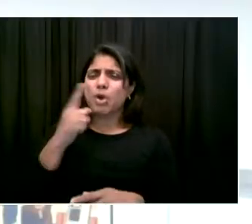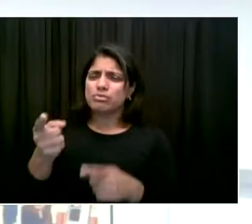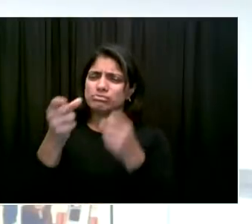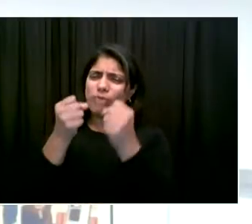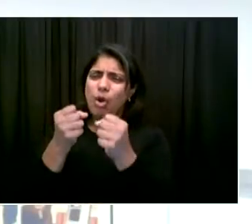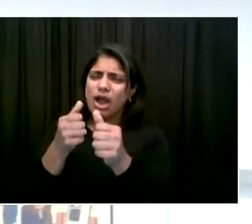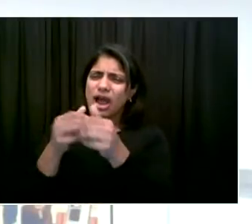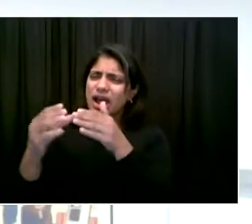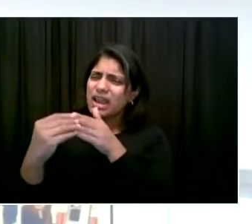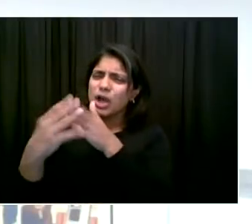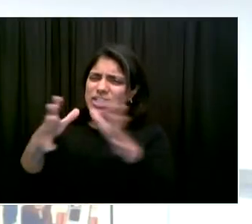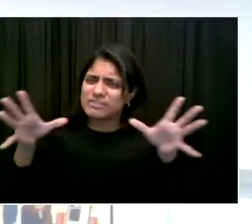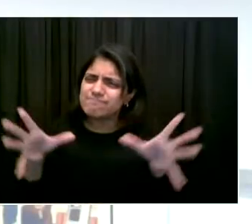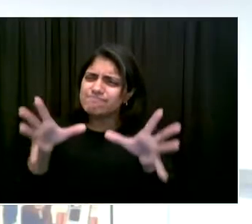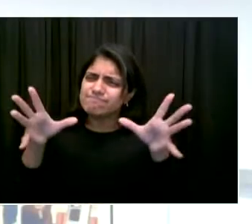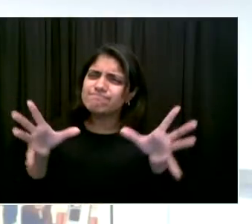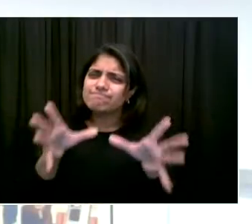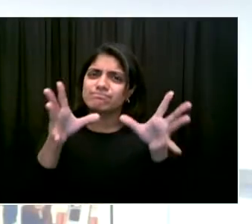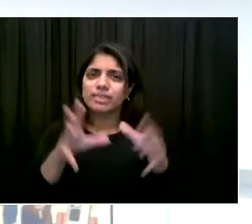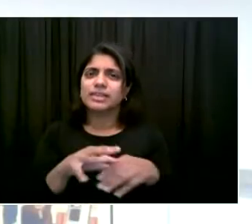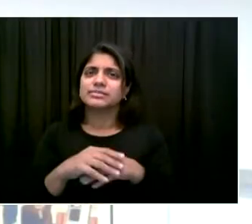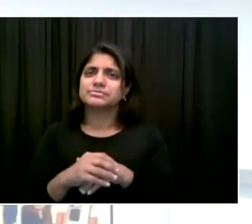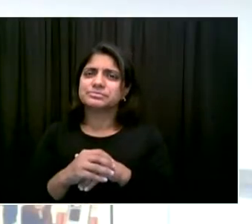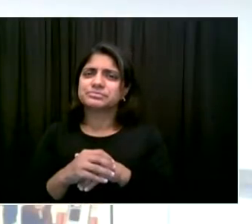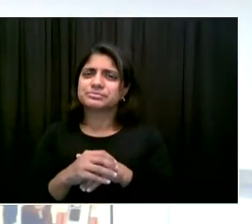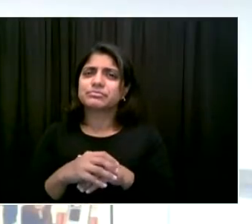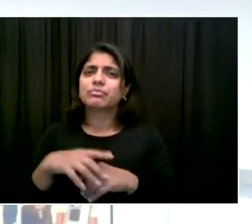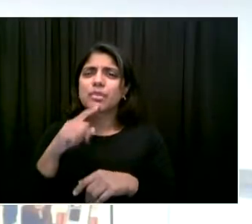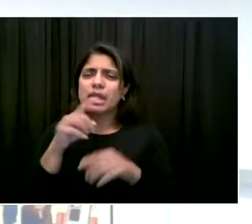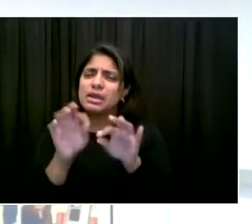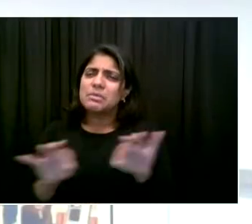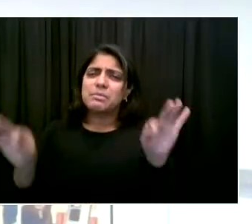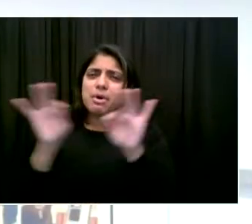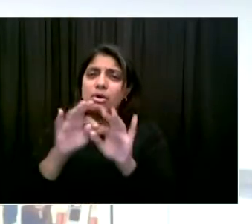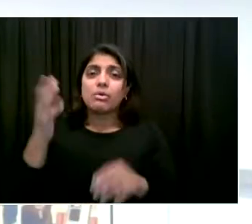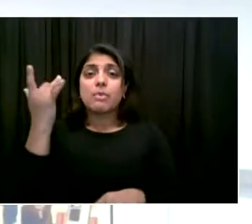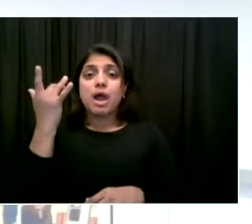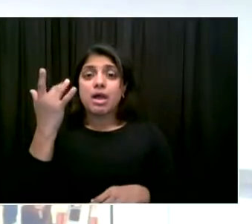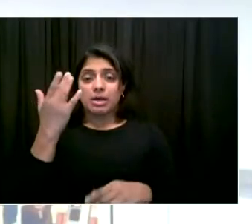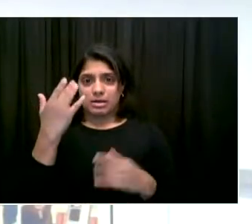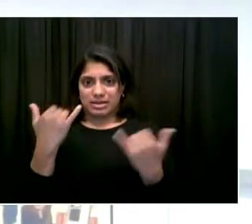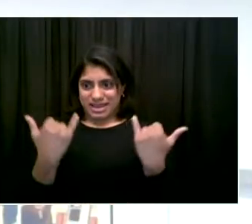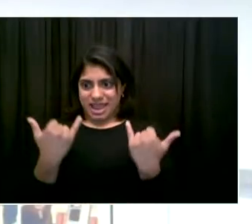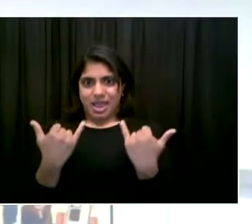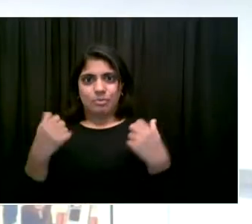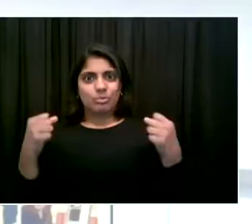MAYOR FOR HIS